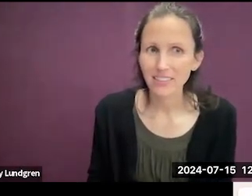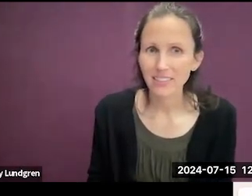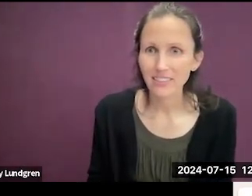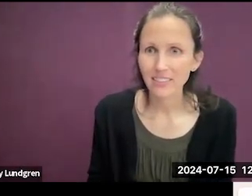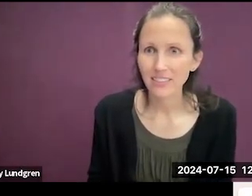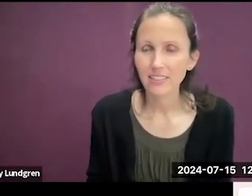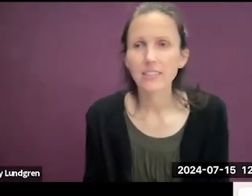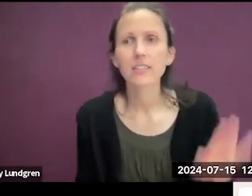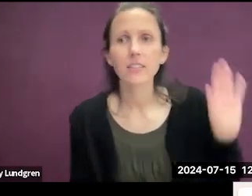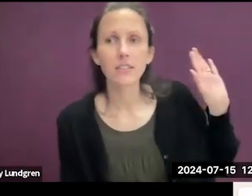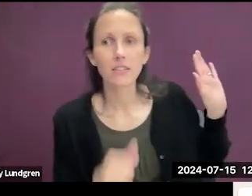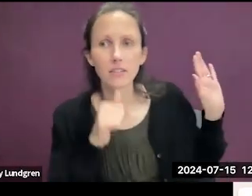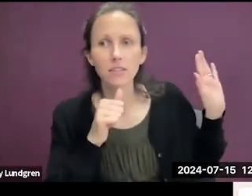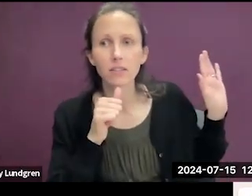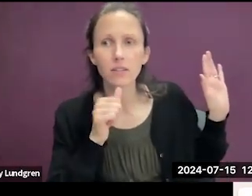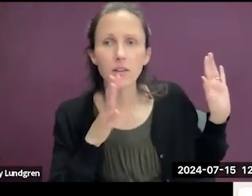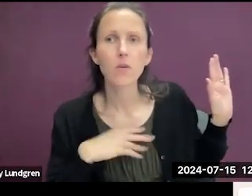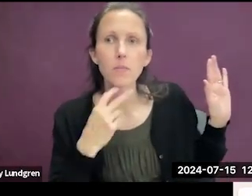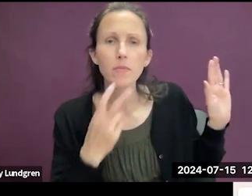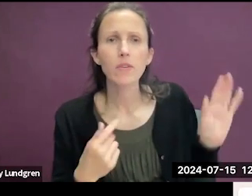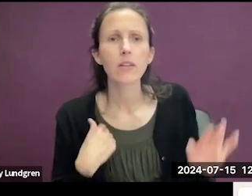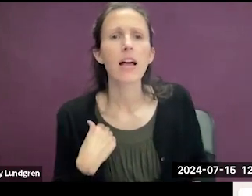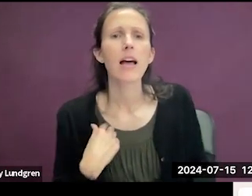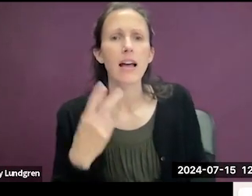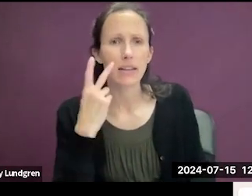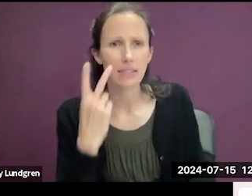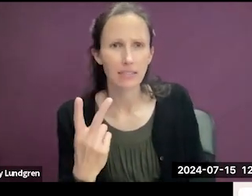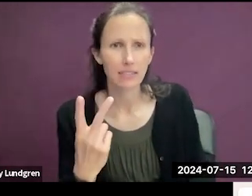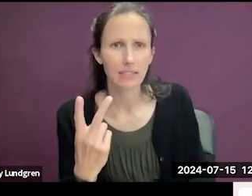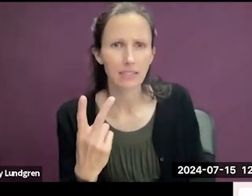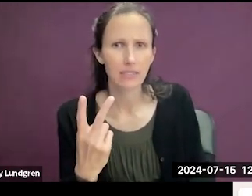[Participant] So I'm seeing the same inspection results